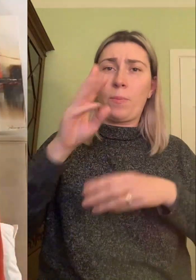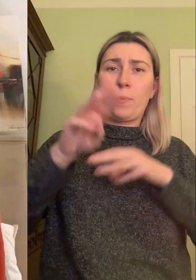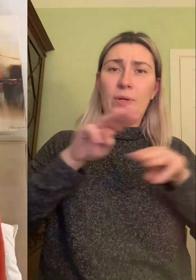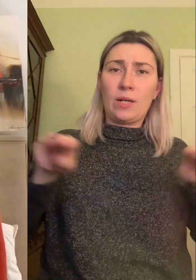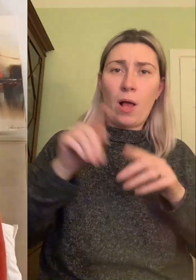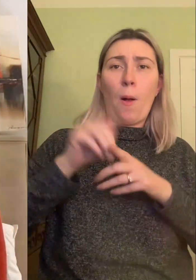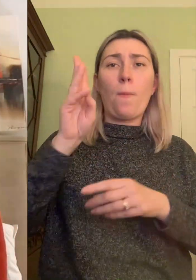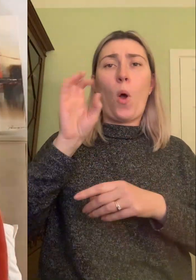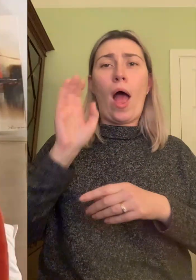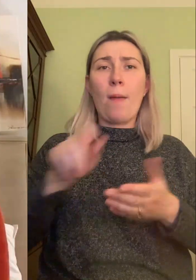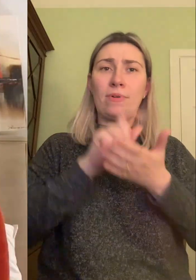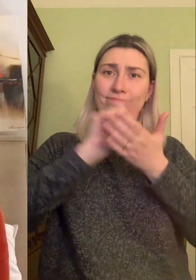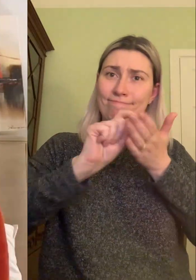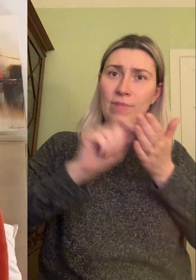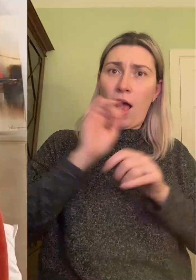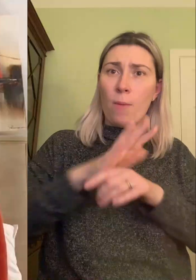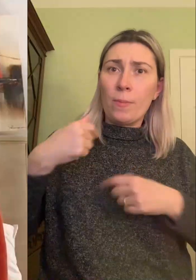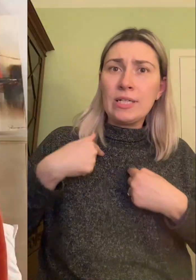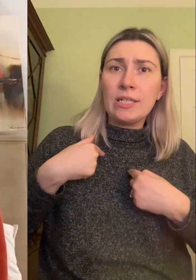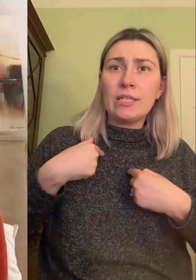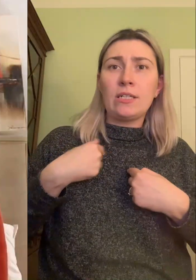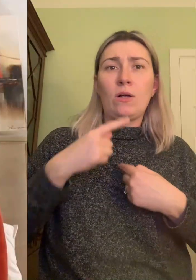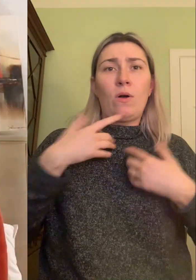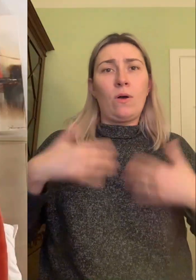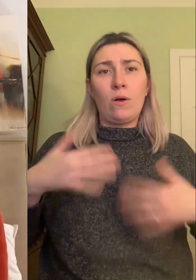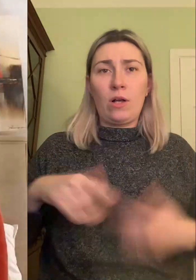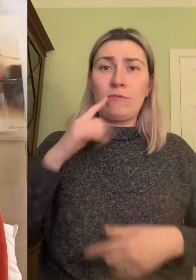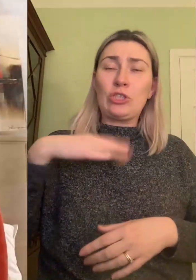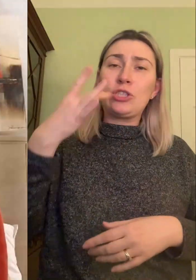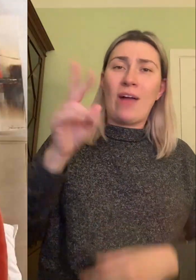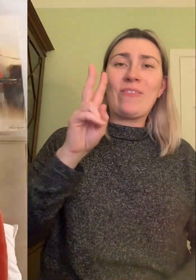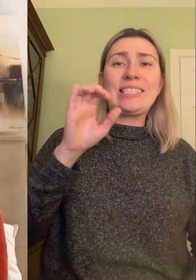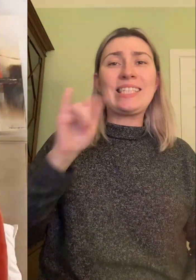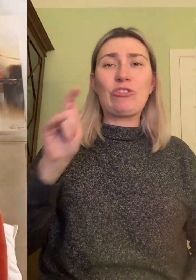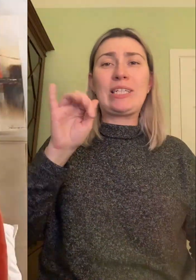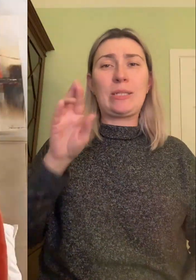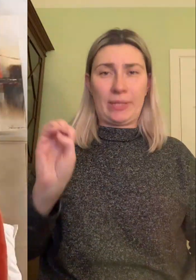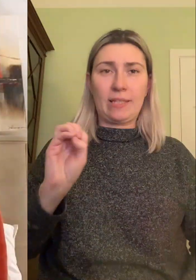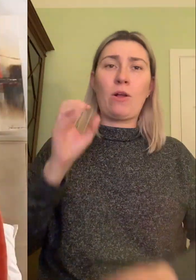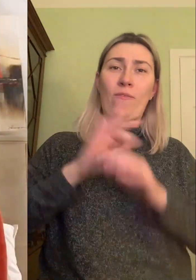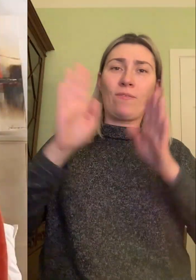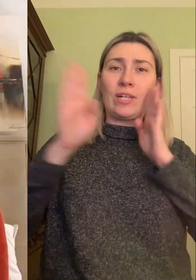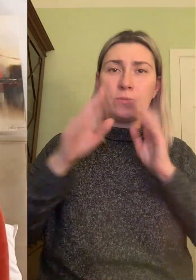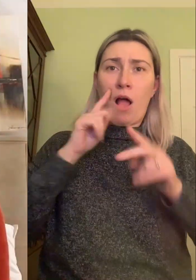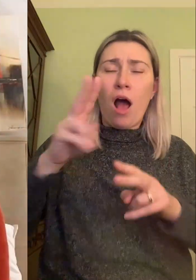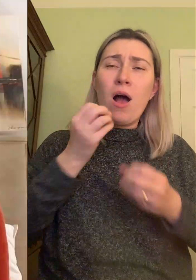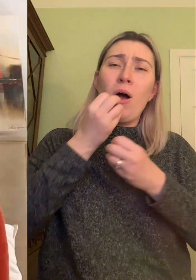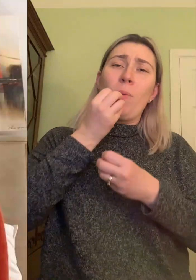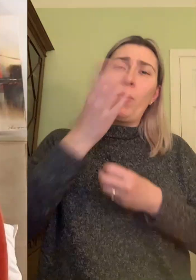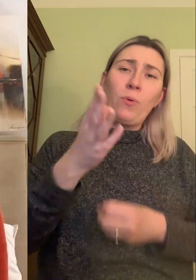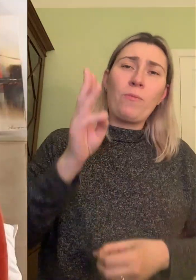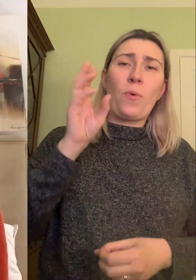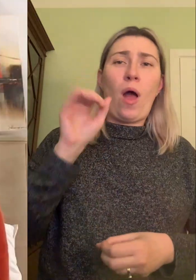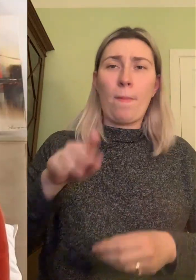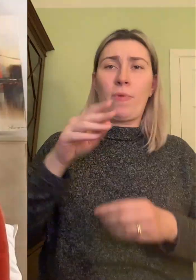presents from people! And poems written about me! I’ve just checked on 'Vicky’s Tribe' on Facebook,